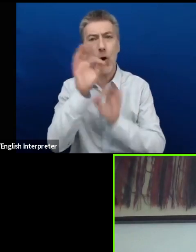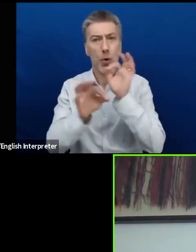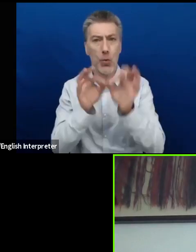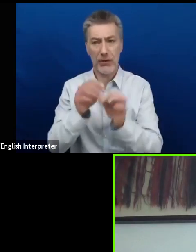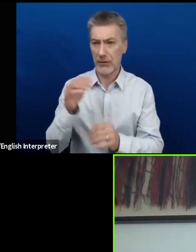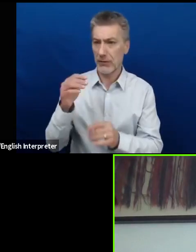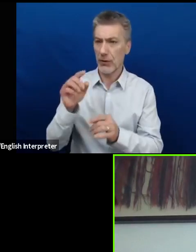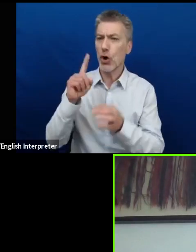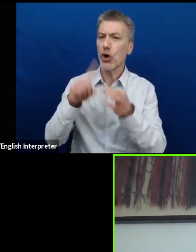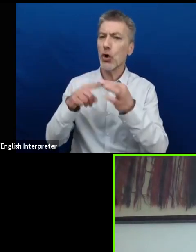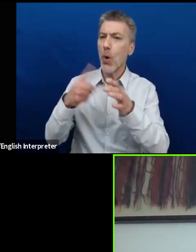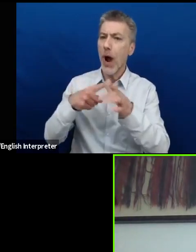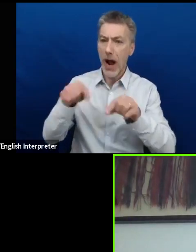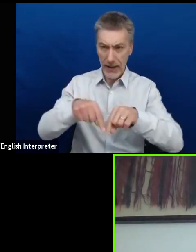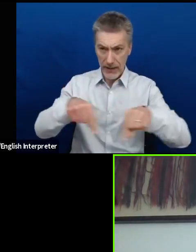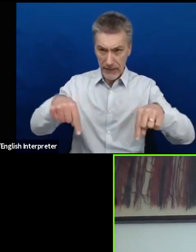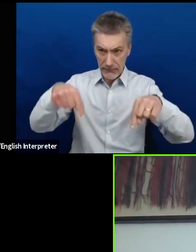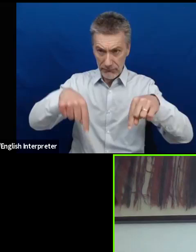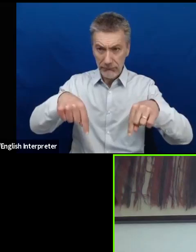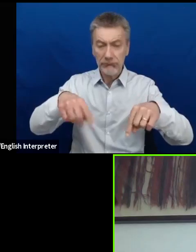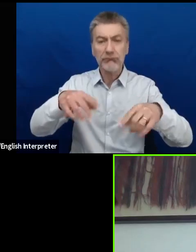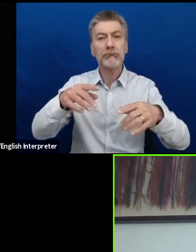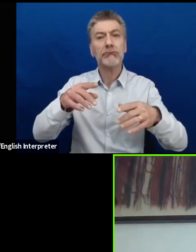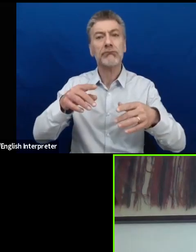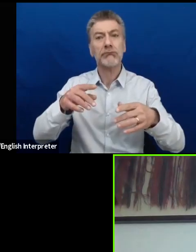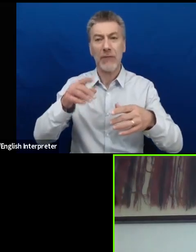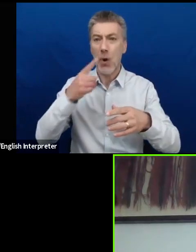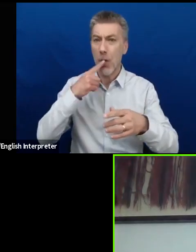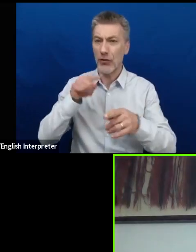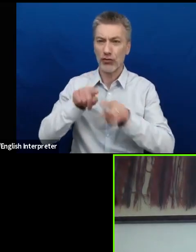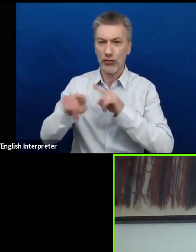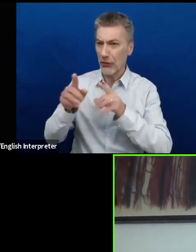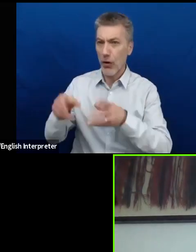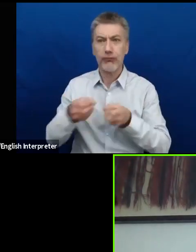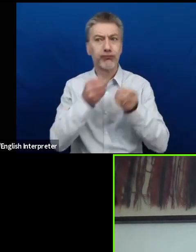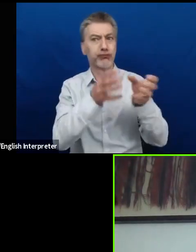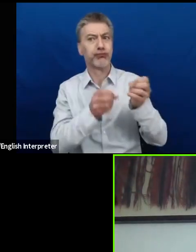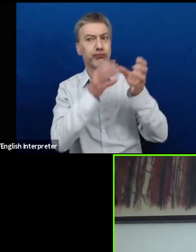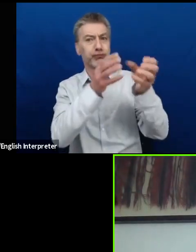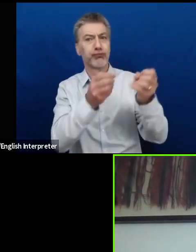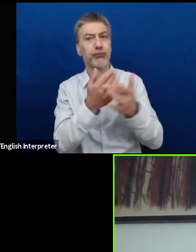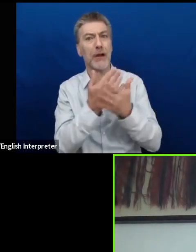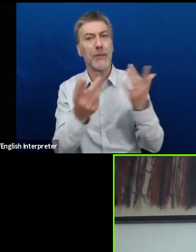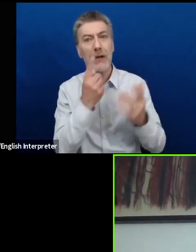Thank you very much Gurminder that was an excellent talk, very